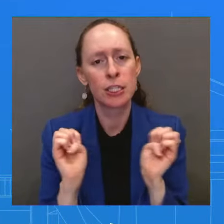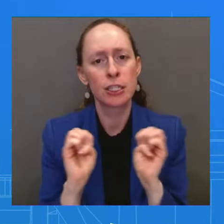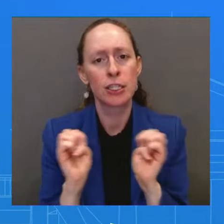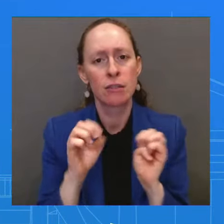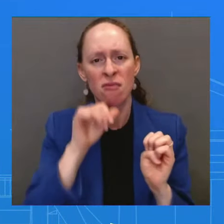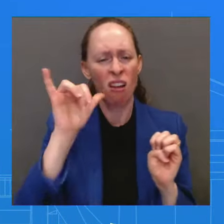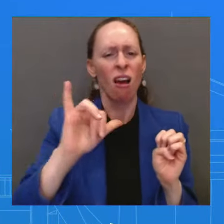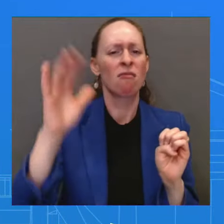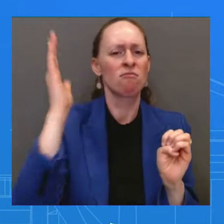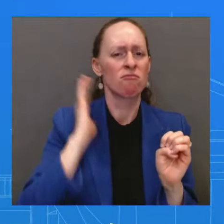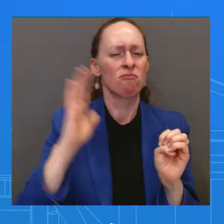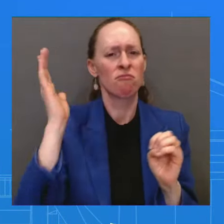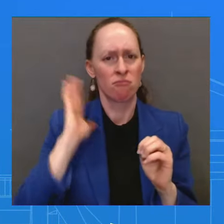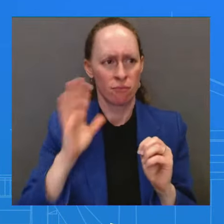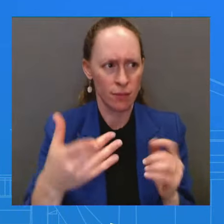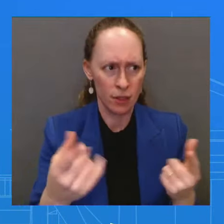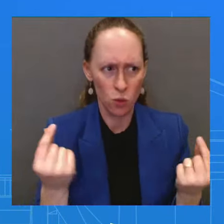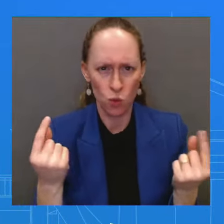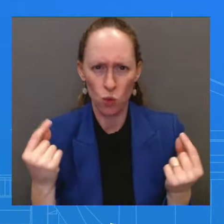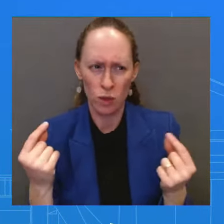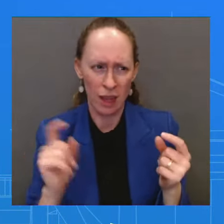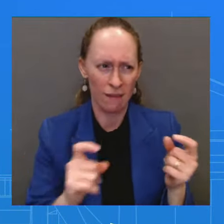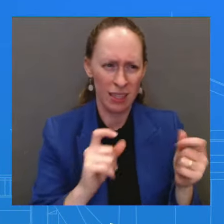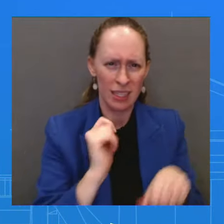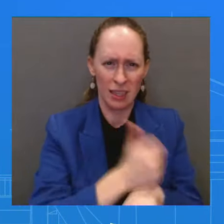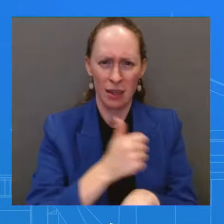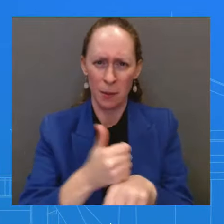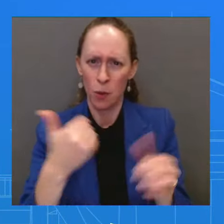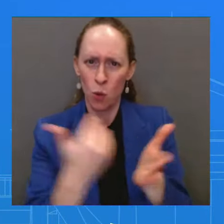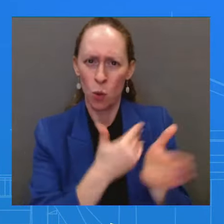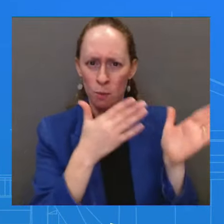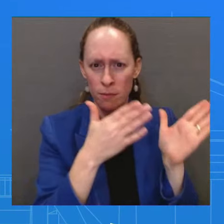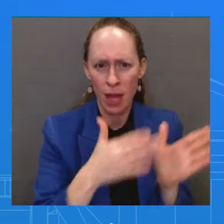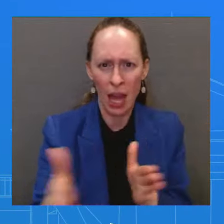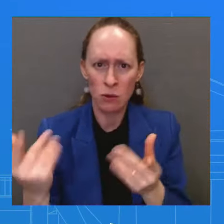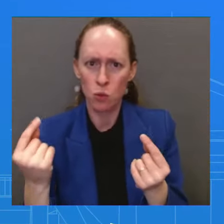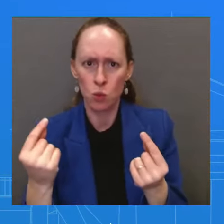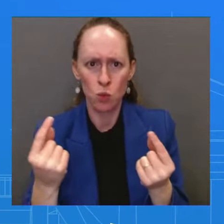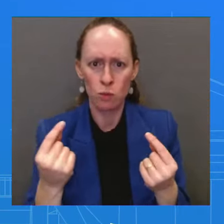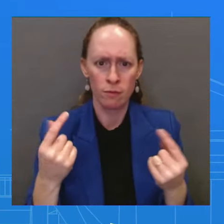and, you know, declared climate as a basis for emergency action under the Defense Production Act --